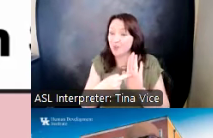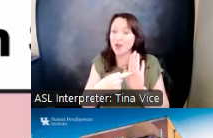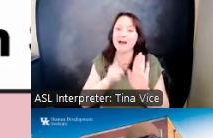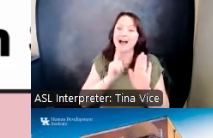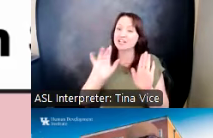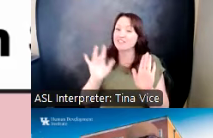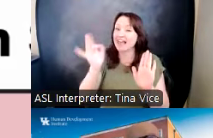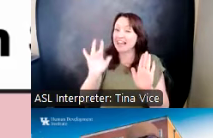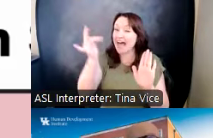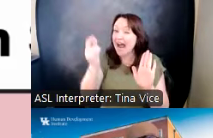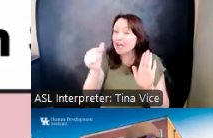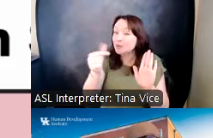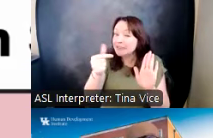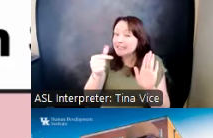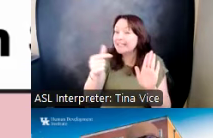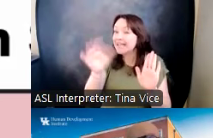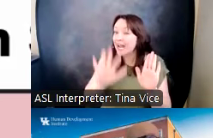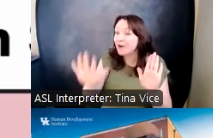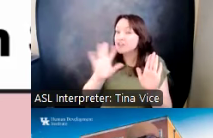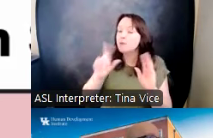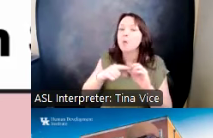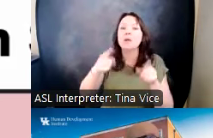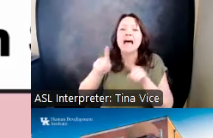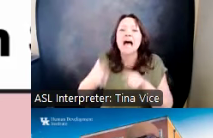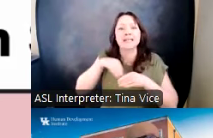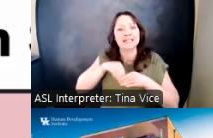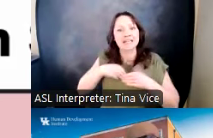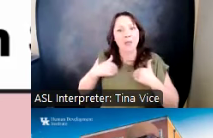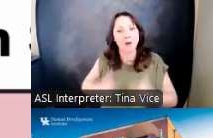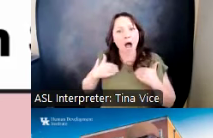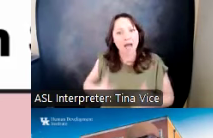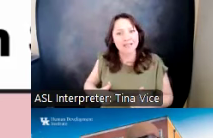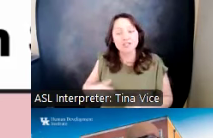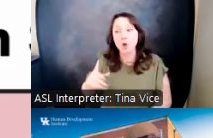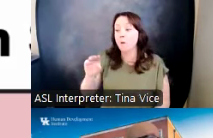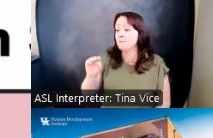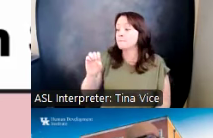area and then talk about what was happening to their bodies. So Morgan and I felt this was a really helpful resource and tool to show you all on